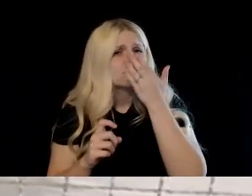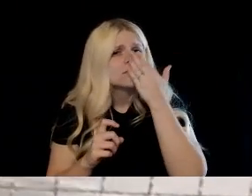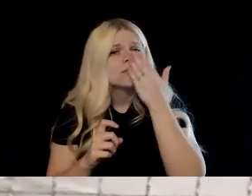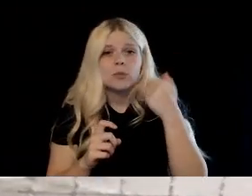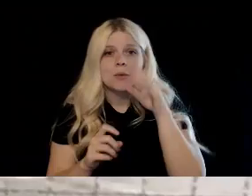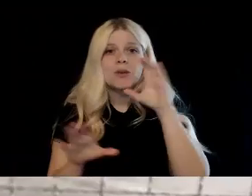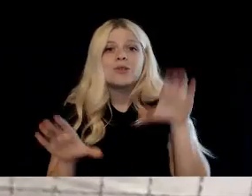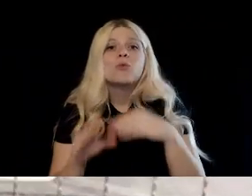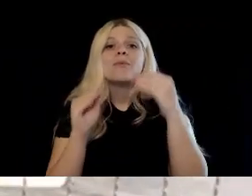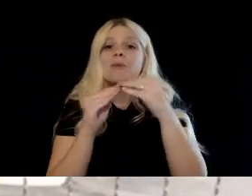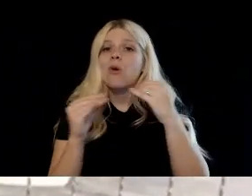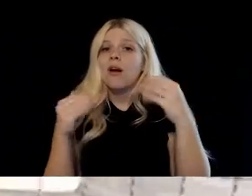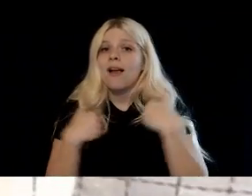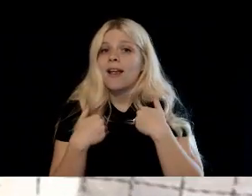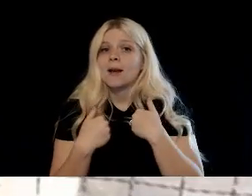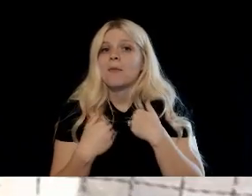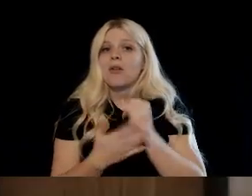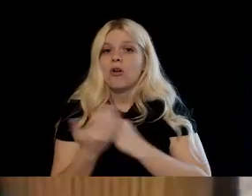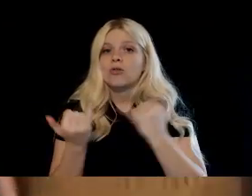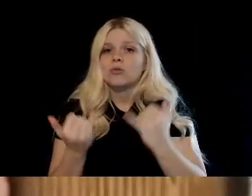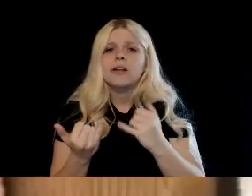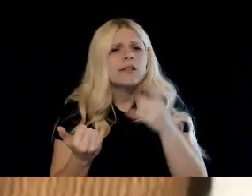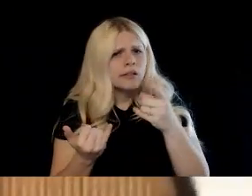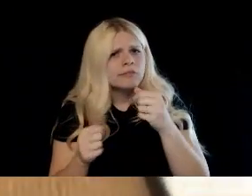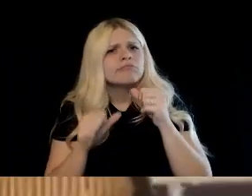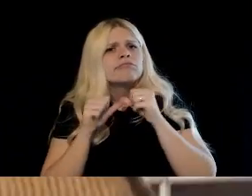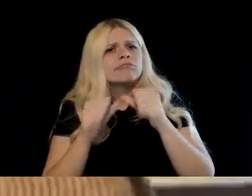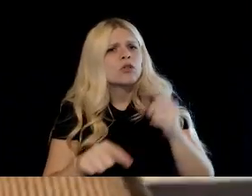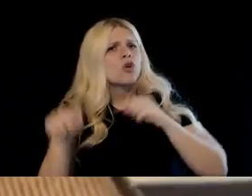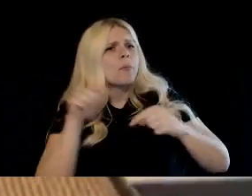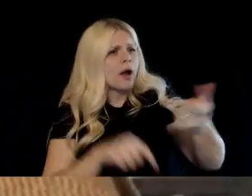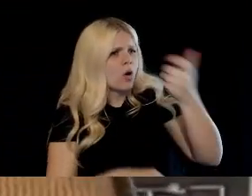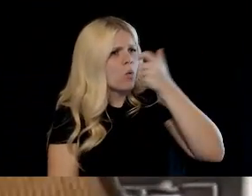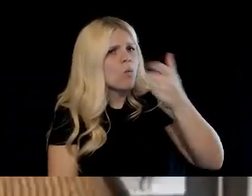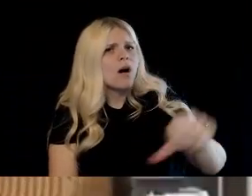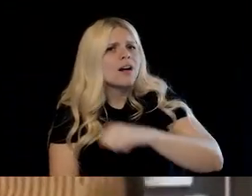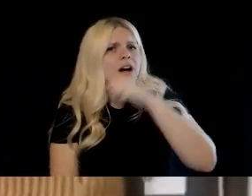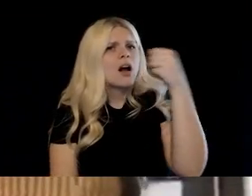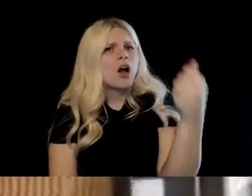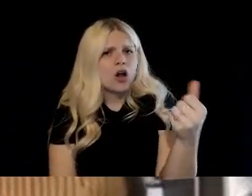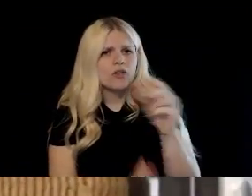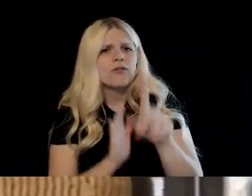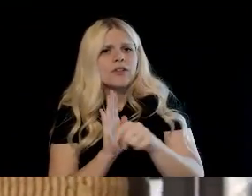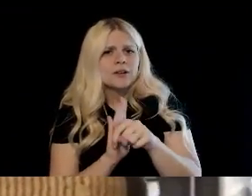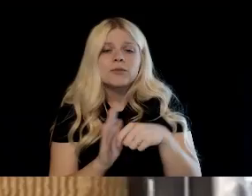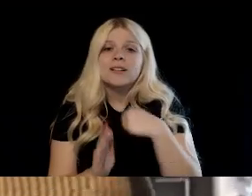go back and watch some of our other Facebook field trips, and make sure you share and tell your friends. You can also catch them on YouTube, so if you know